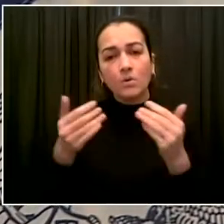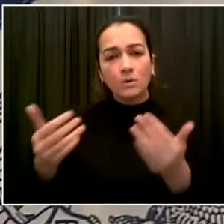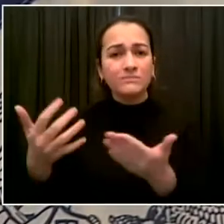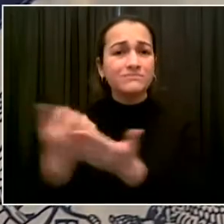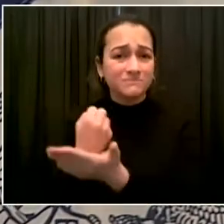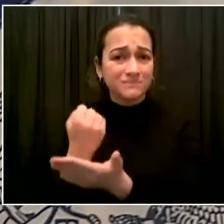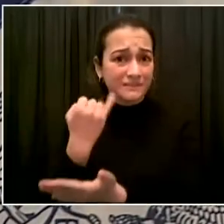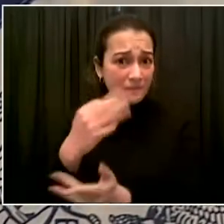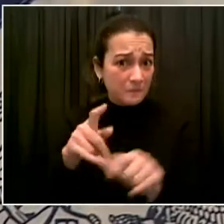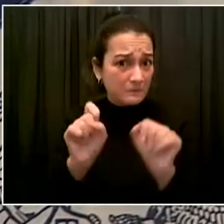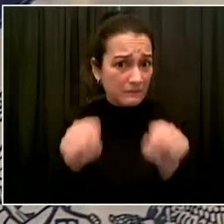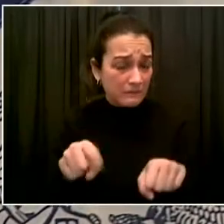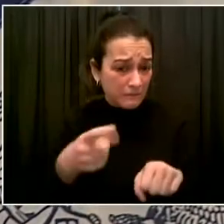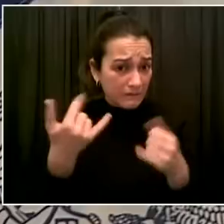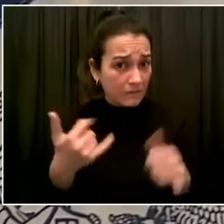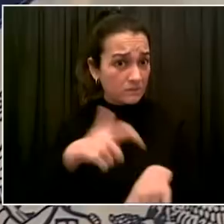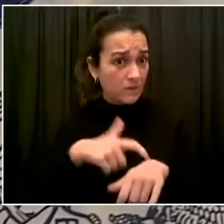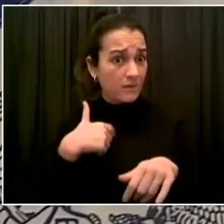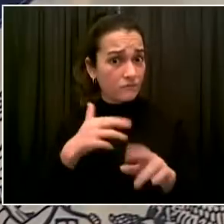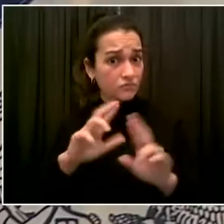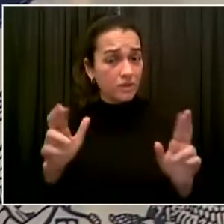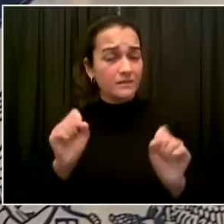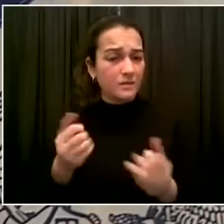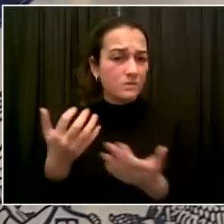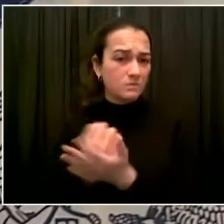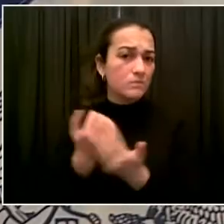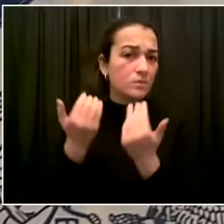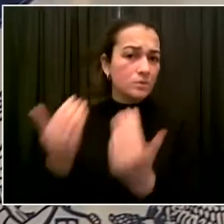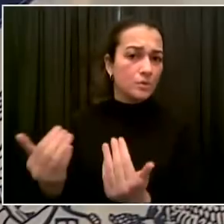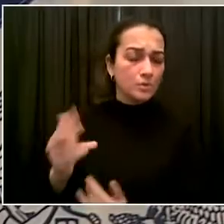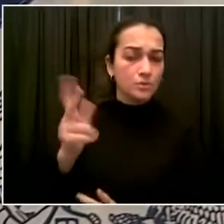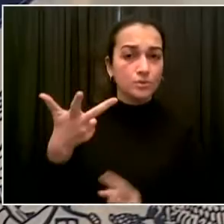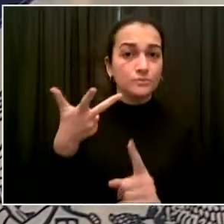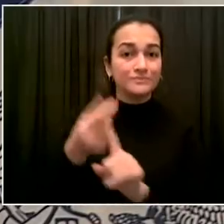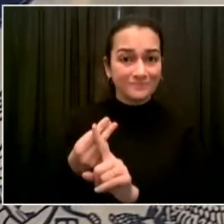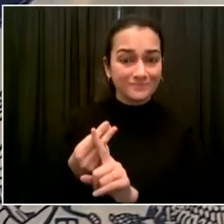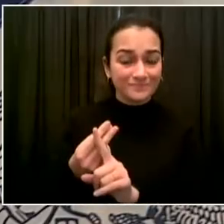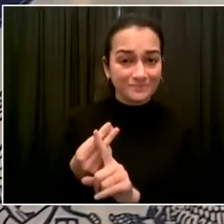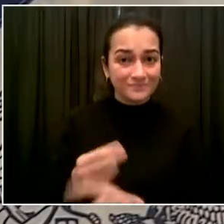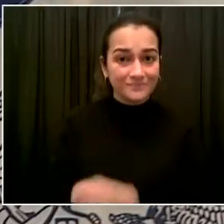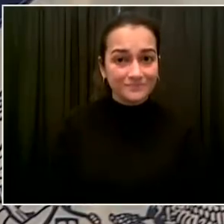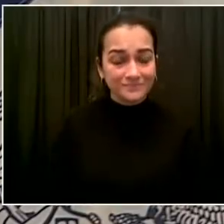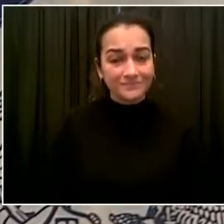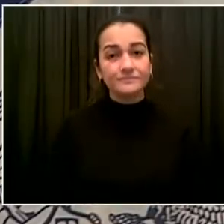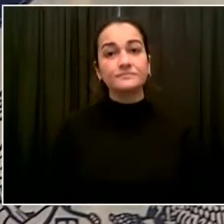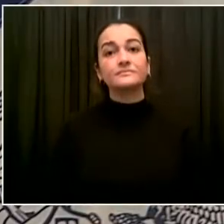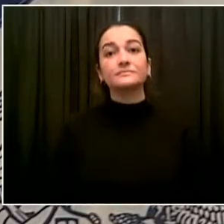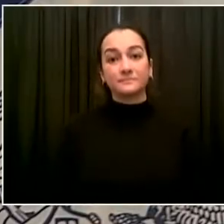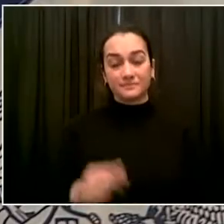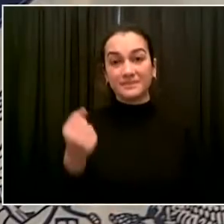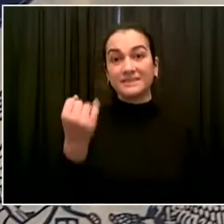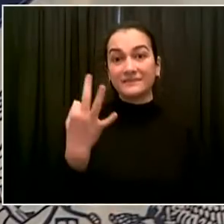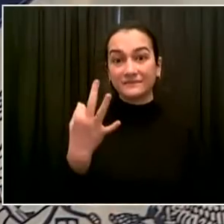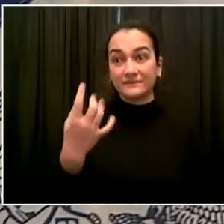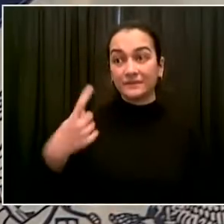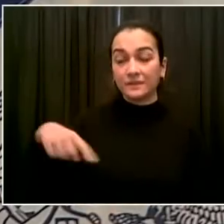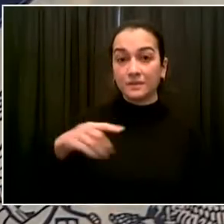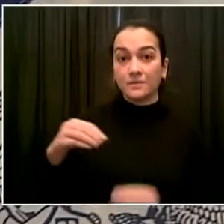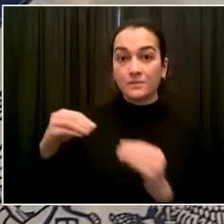THE NEXT THREE WEEKS AND PROTECTING THEMSELVES AND IT ALSO H ASA LOT TO SAY WITH WHAT R OU HOSPIALTS ILWL EXPERIENCE. THE